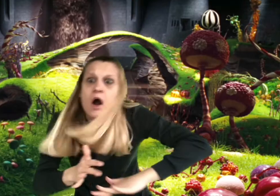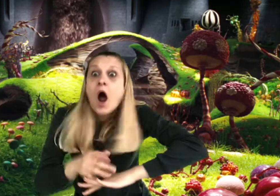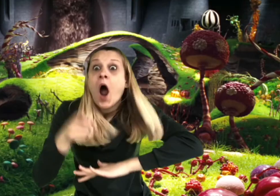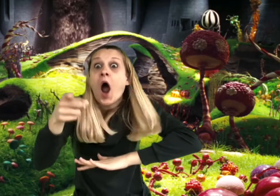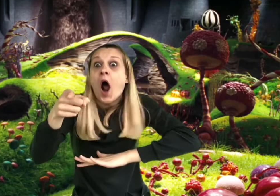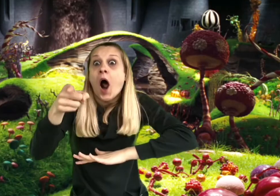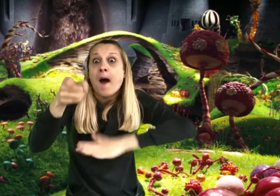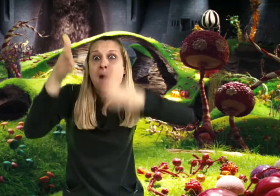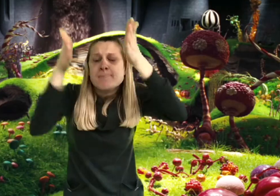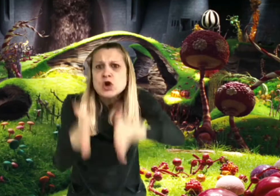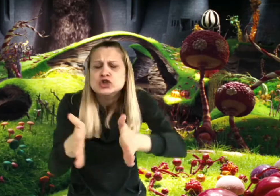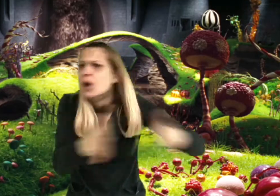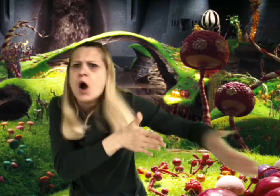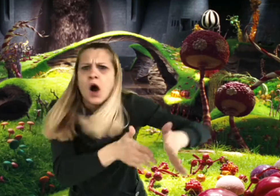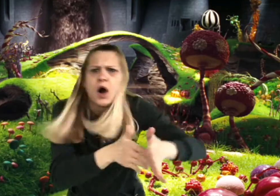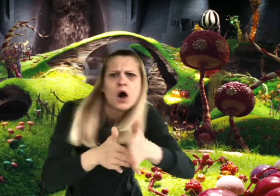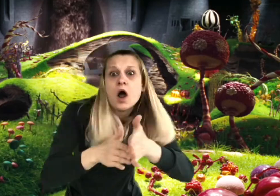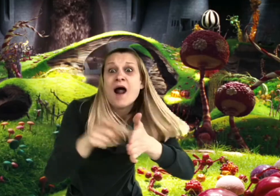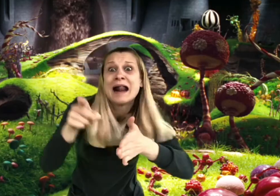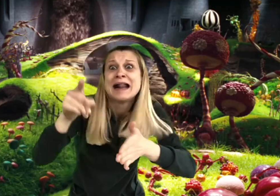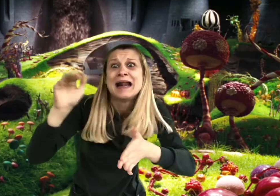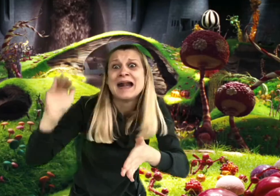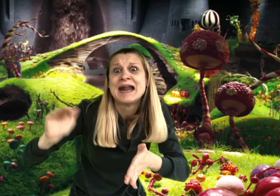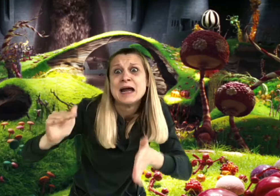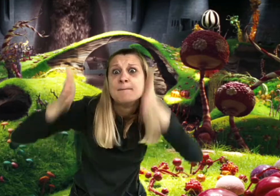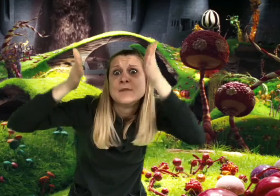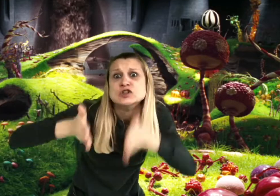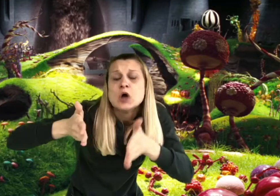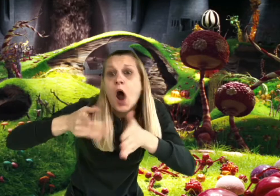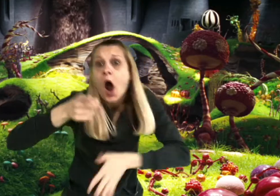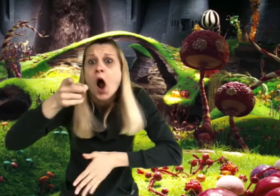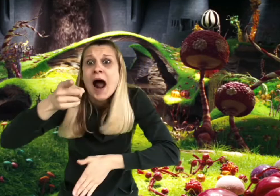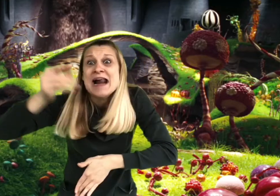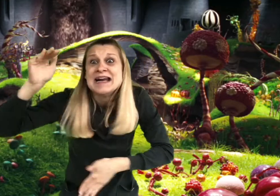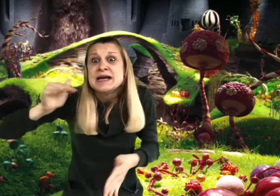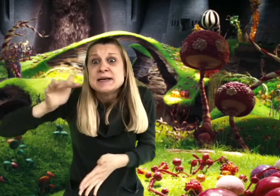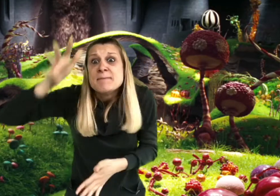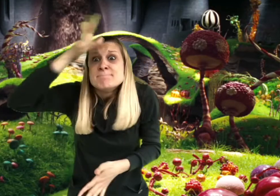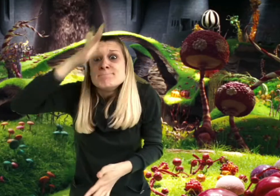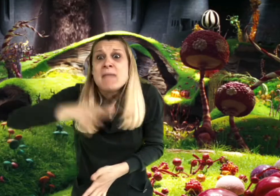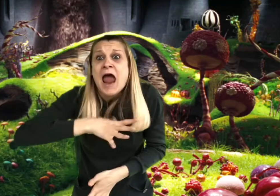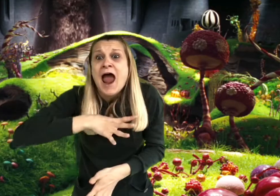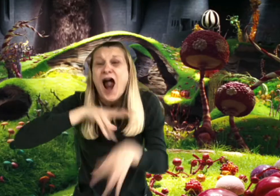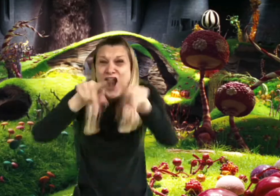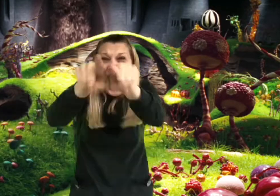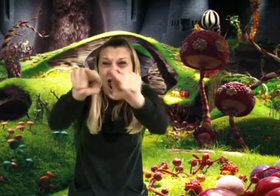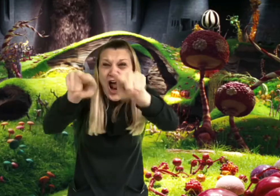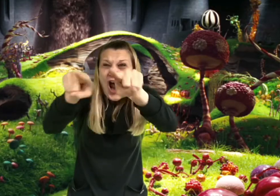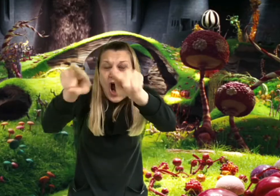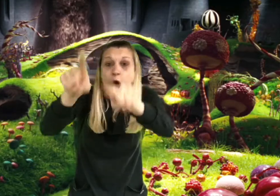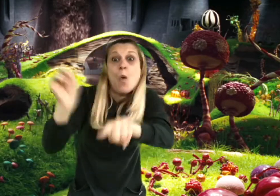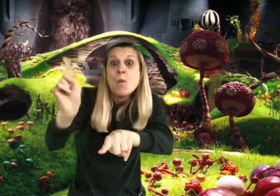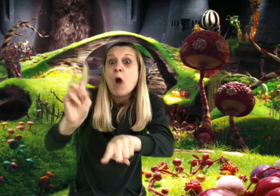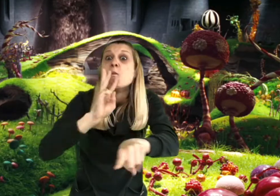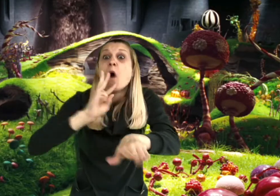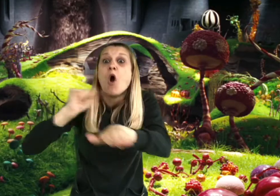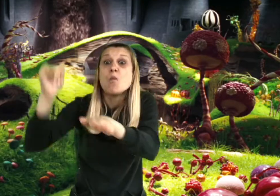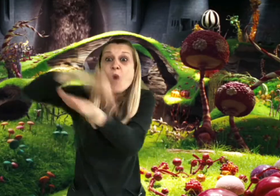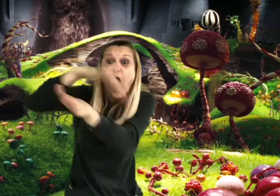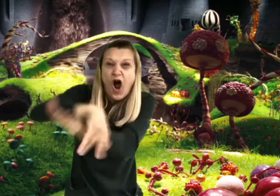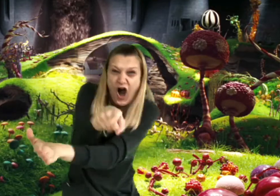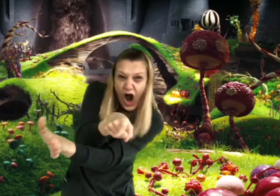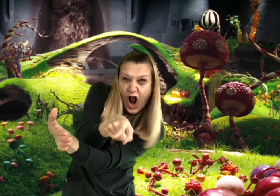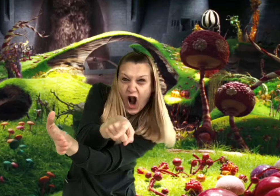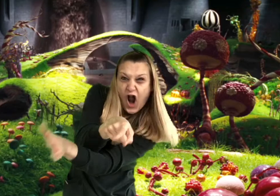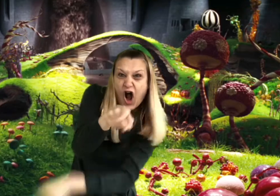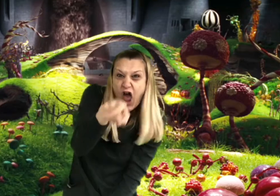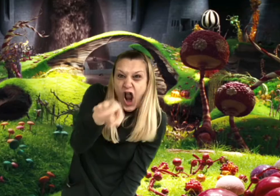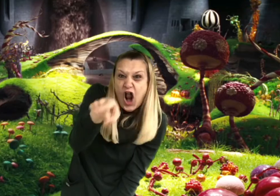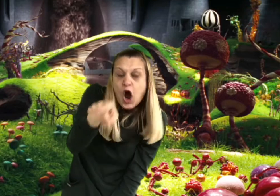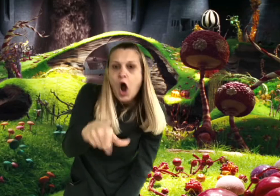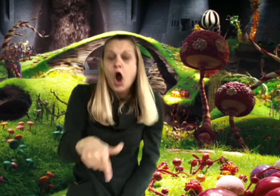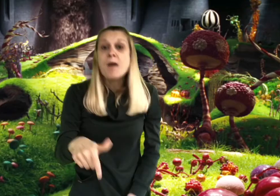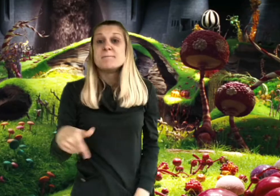It’s a little person! It’s a little man! Down there below the waterfall!"